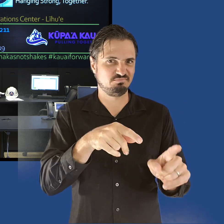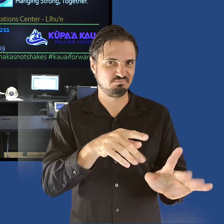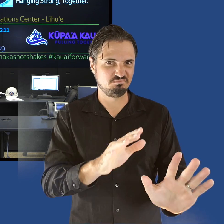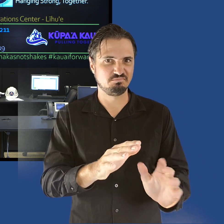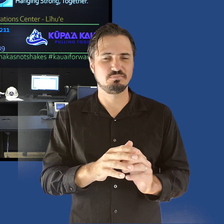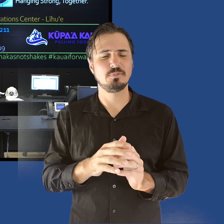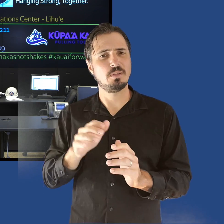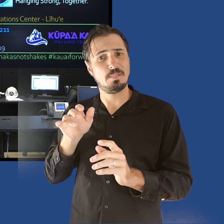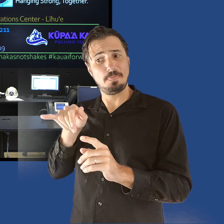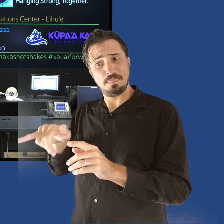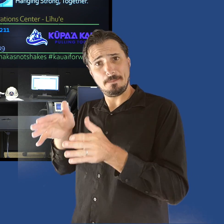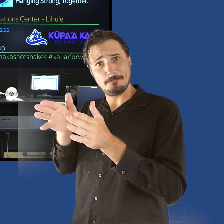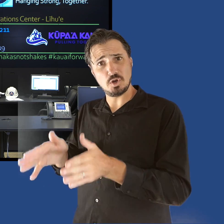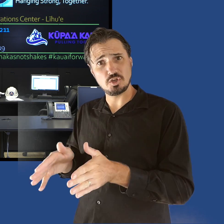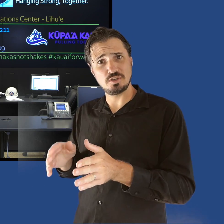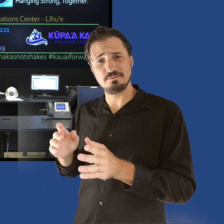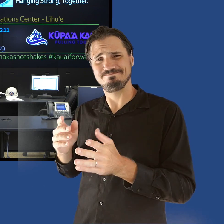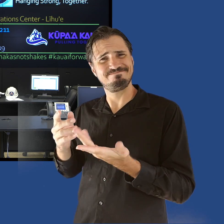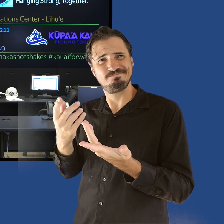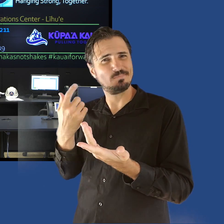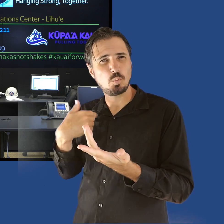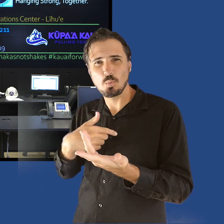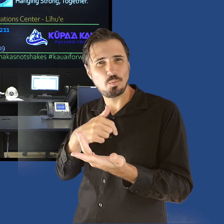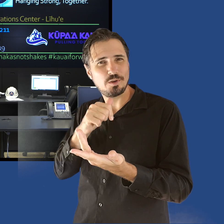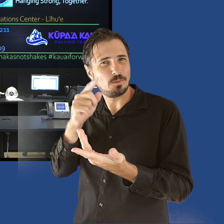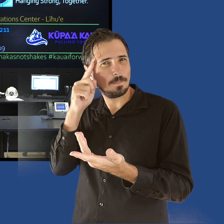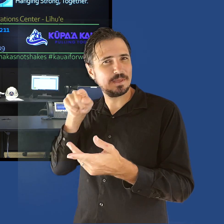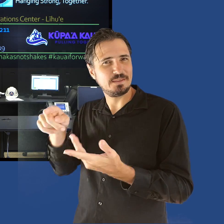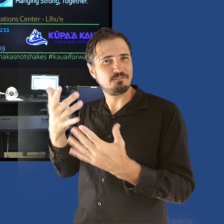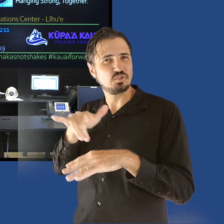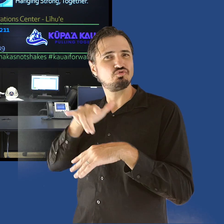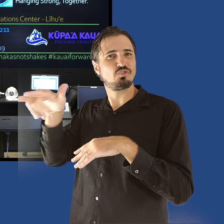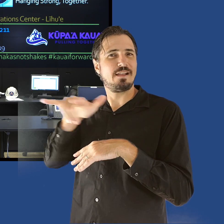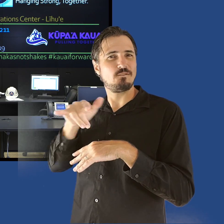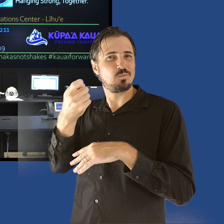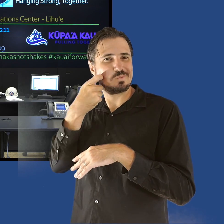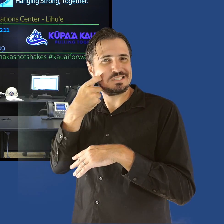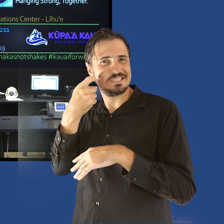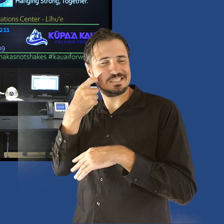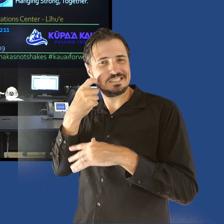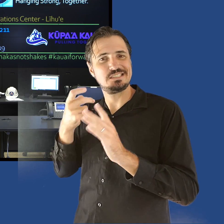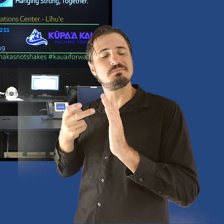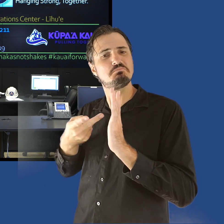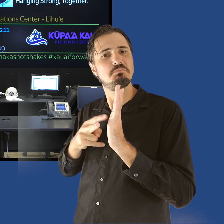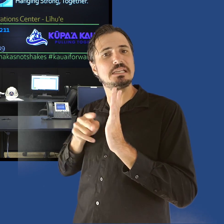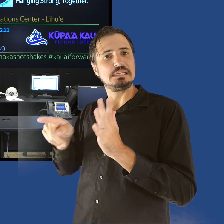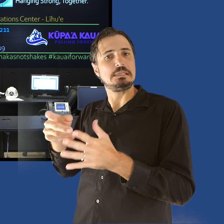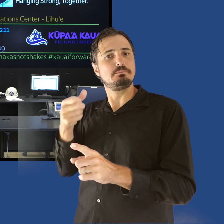There is no evidence that this individual traveled recently, so we are considering this a community-acquired case.